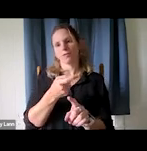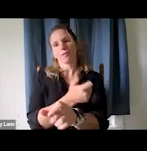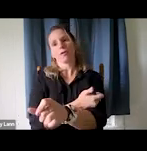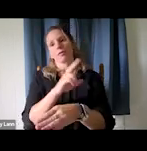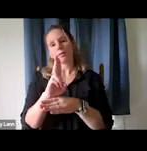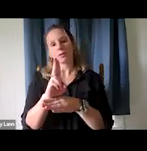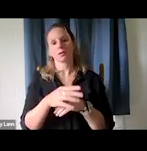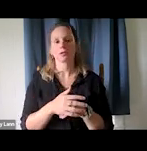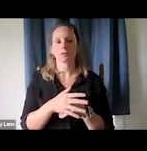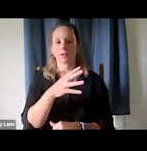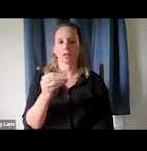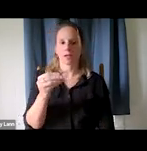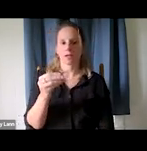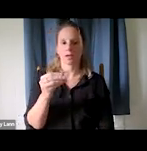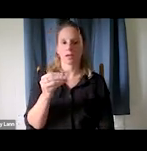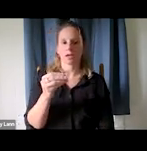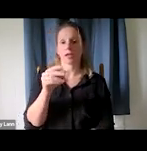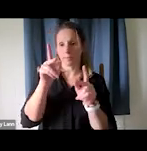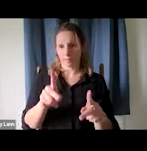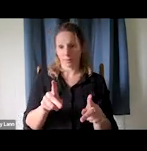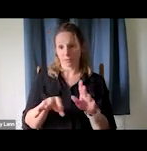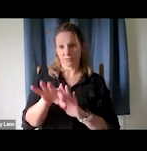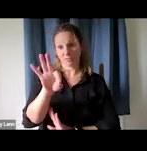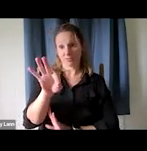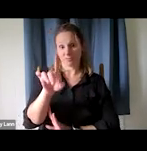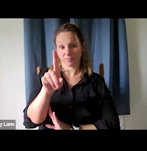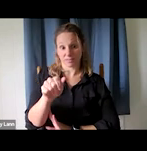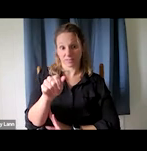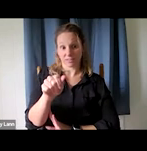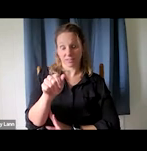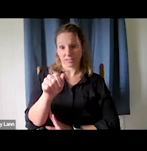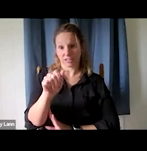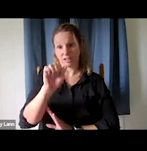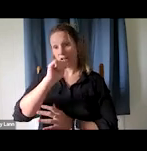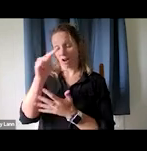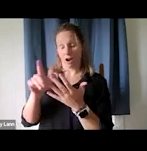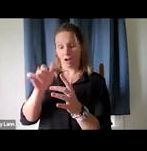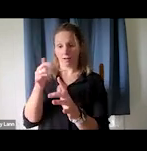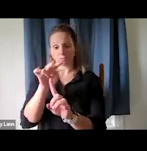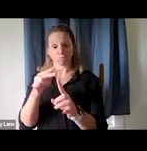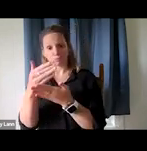and the claimant is found disabled considering all impairments including the DA&A.